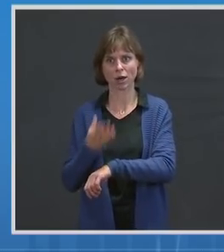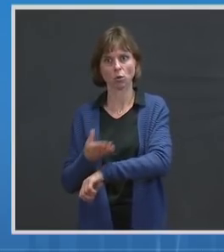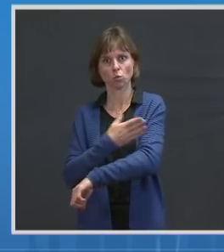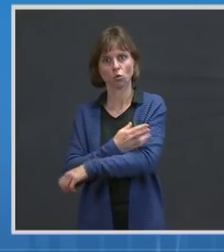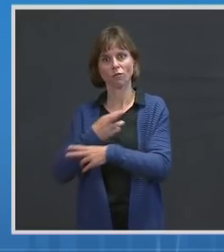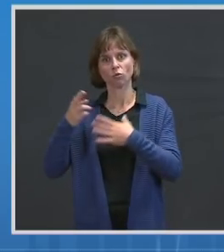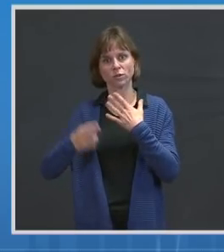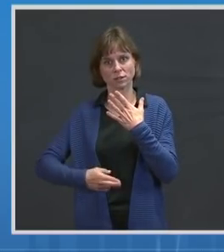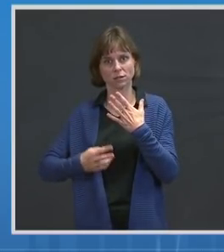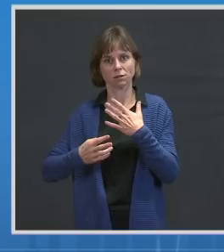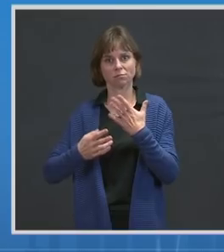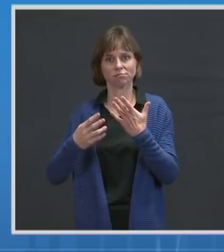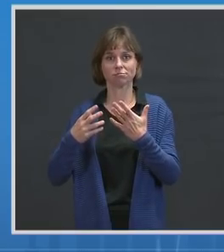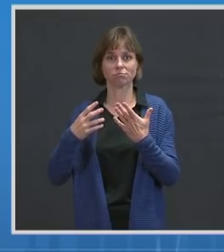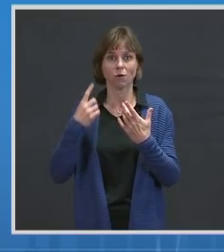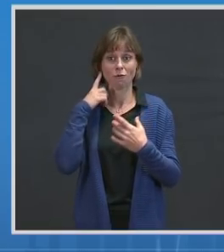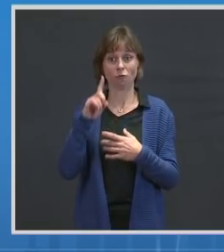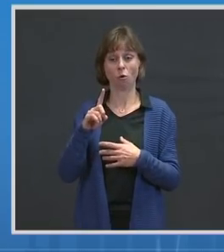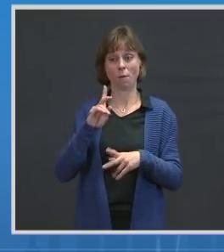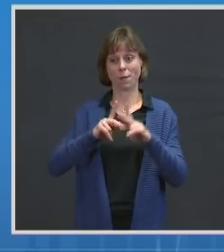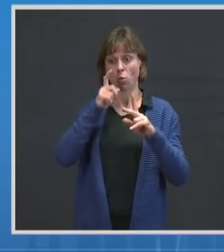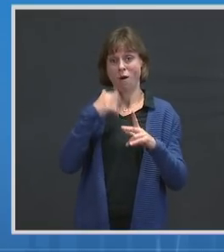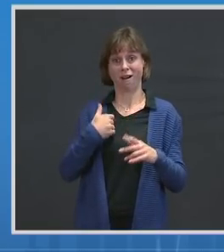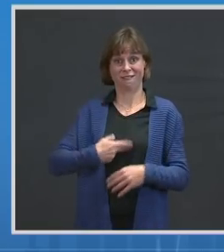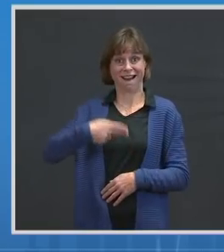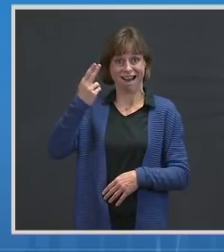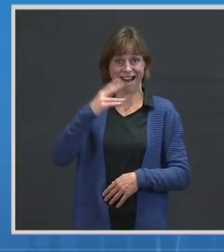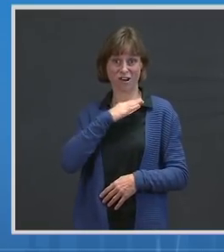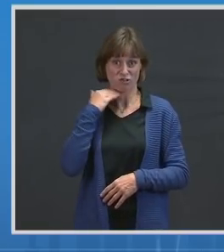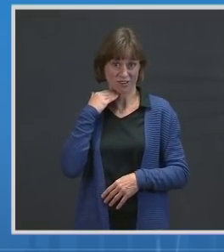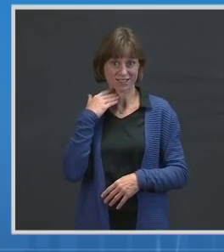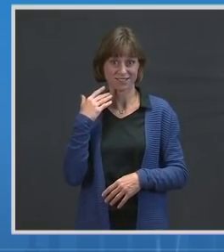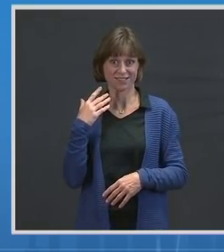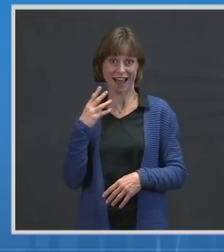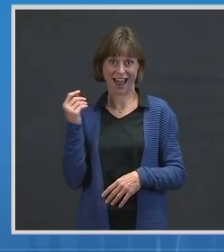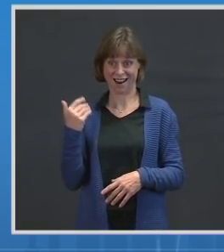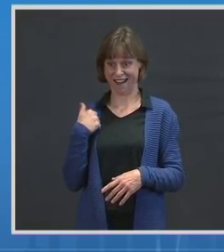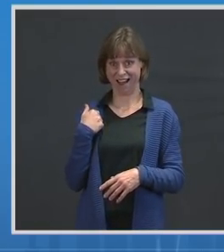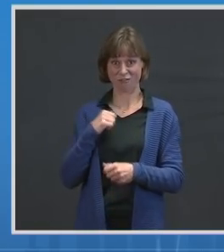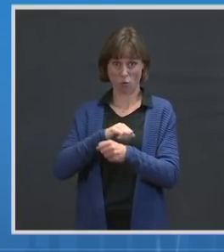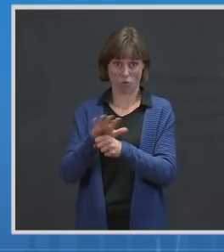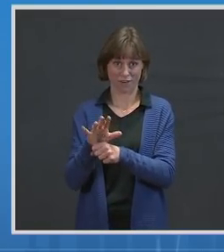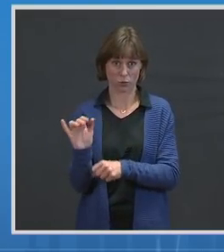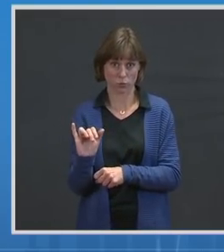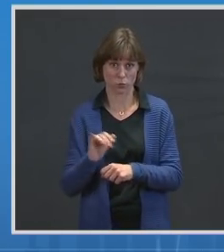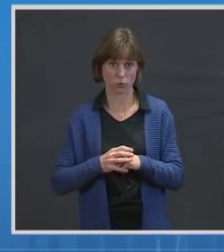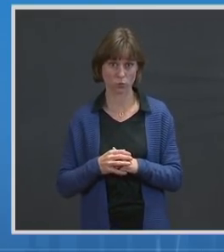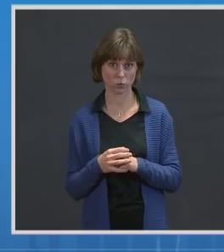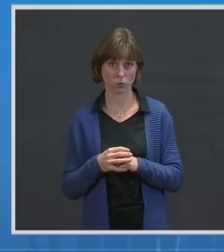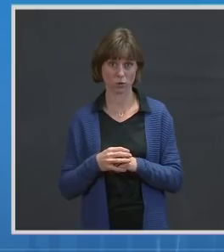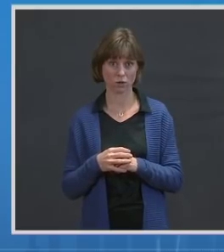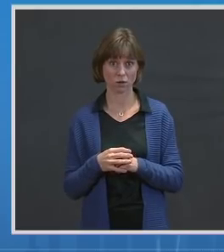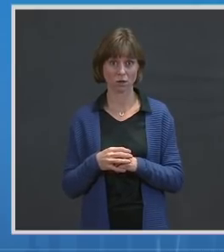diagnosed with COVID-19. You know, the potential for these therapies is especially high in the communities